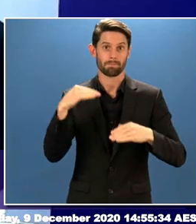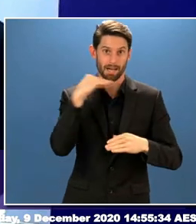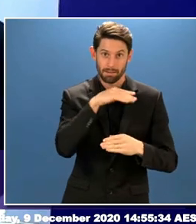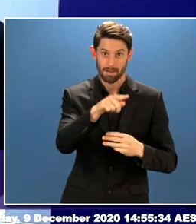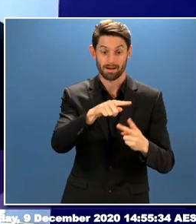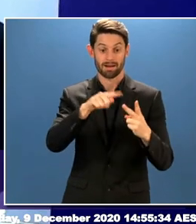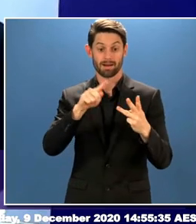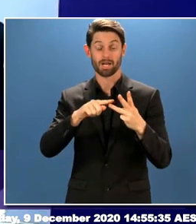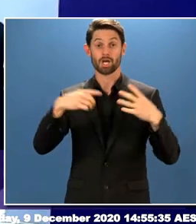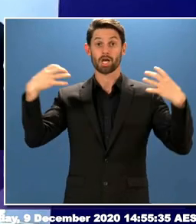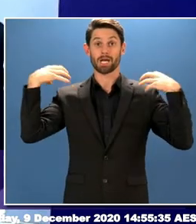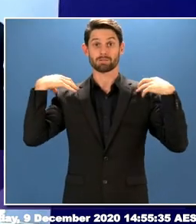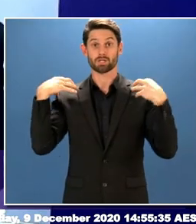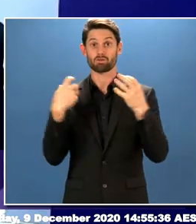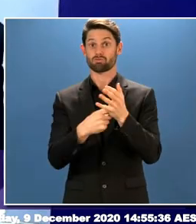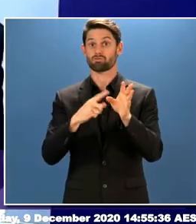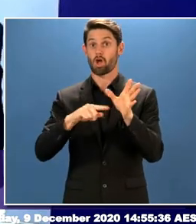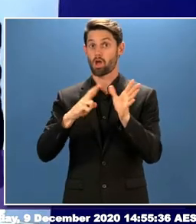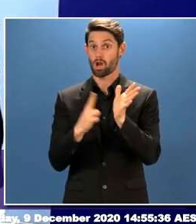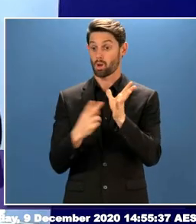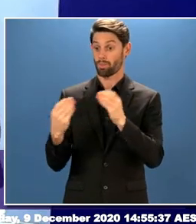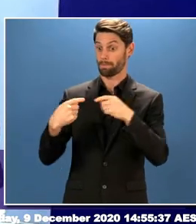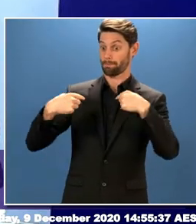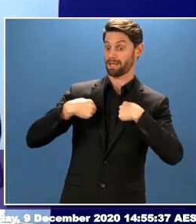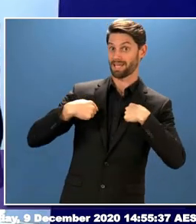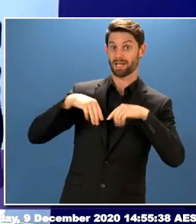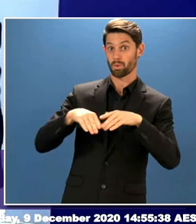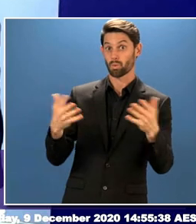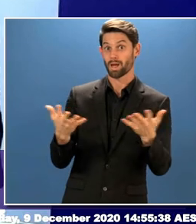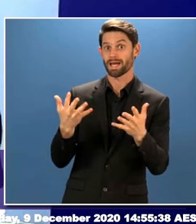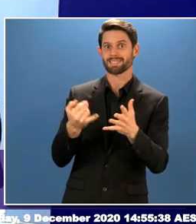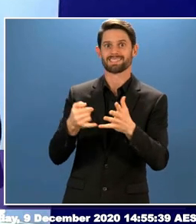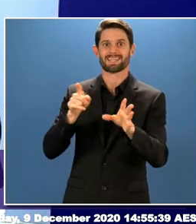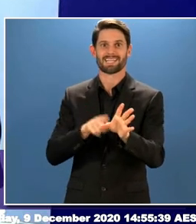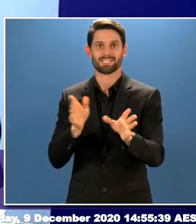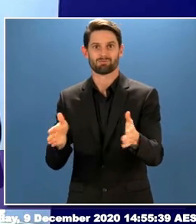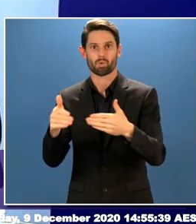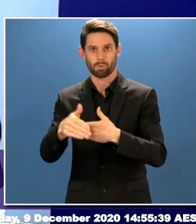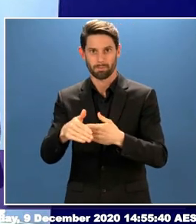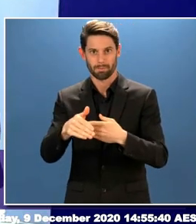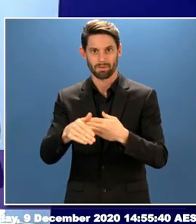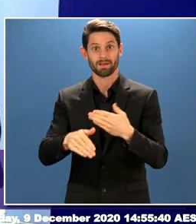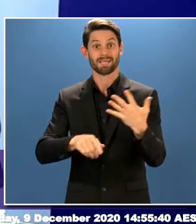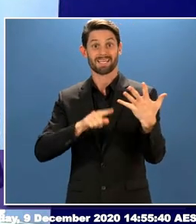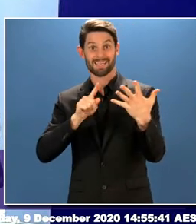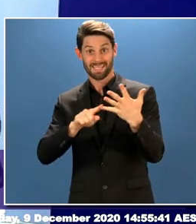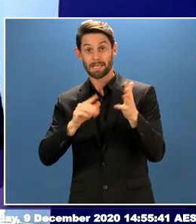Commissioner Ryan is with me in the Sydney hearing room, and Ms Eastman who will ask you some questions is also in